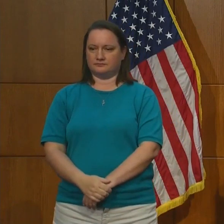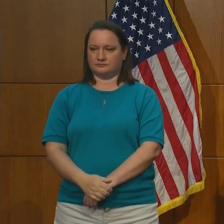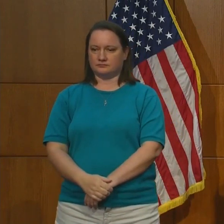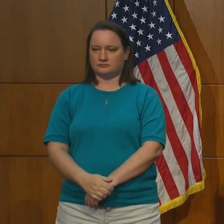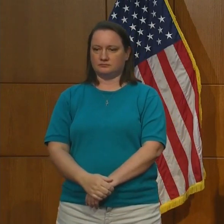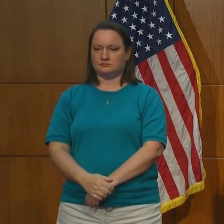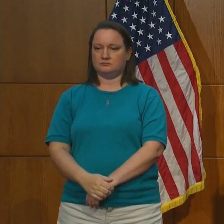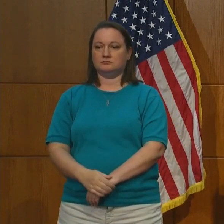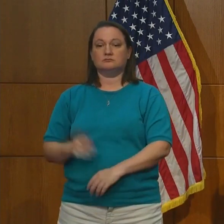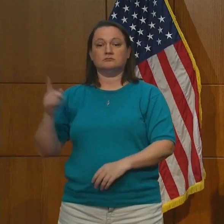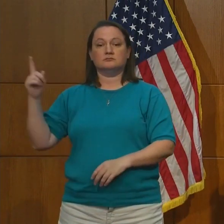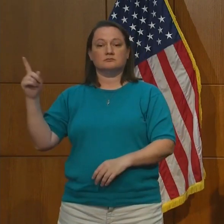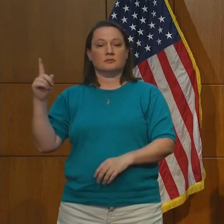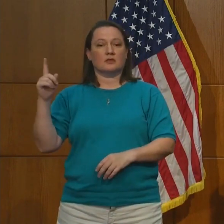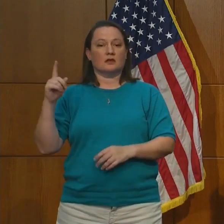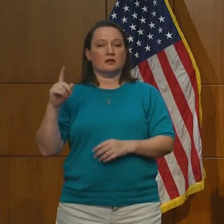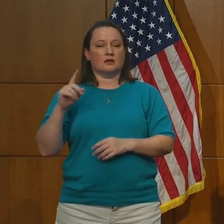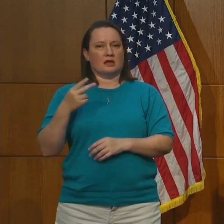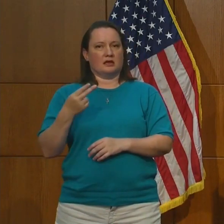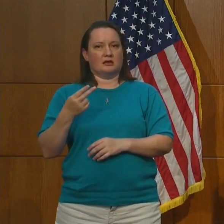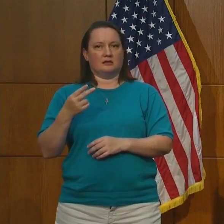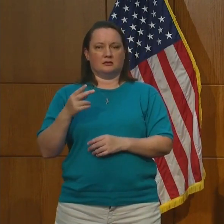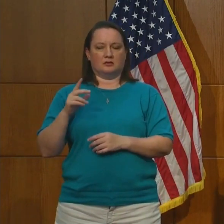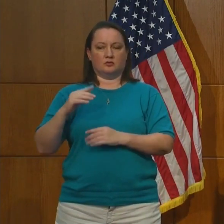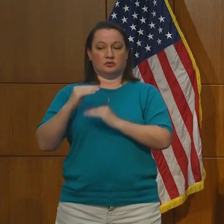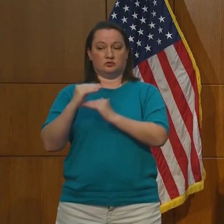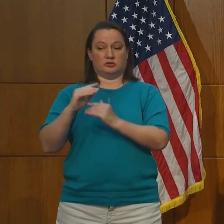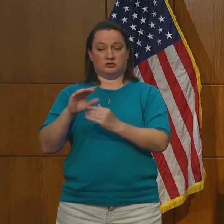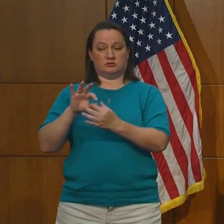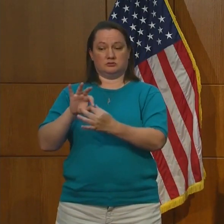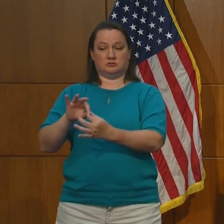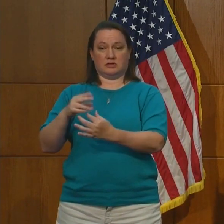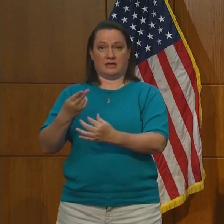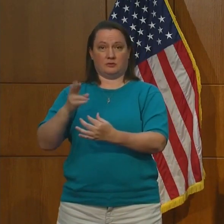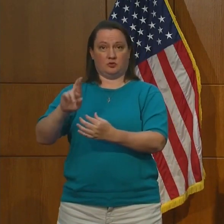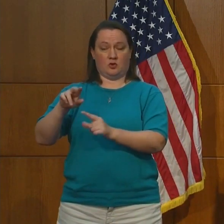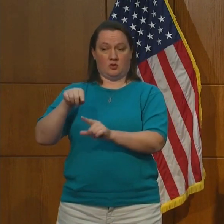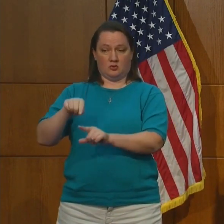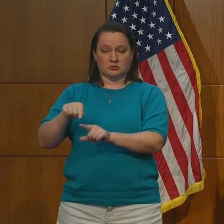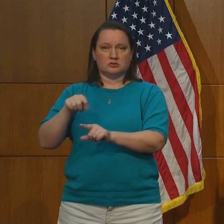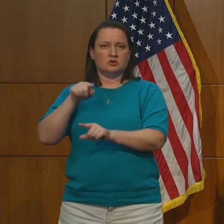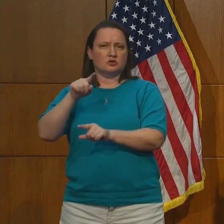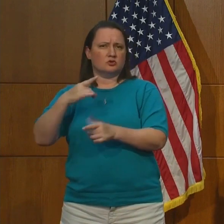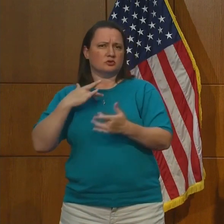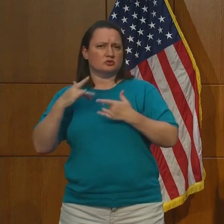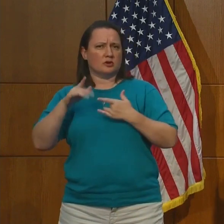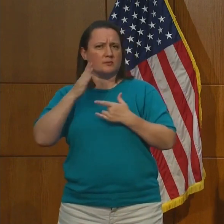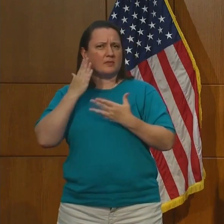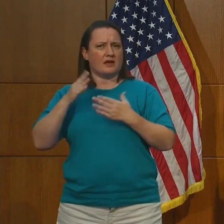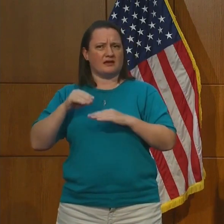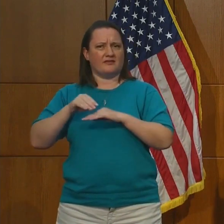YEAH YEAH OKAY. THANK YOU GOVERNOR WHAT. RESTRICTIONS WILL BE IMPOSED ONE HAMPTON